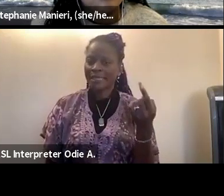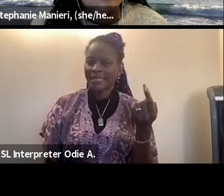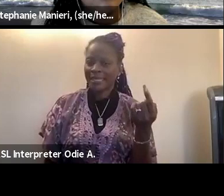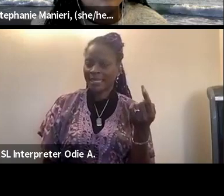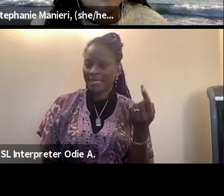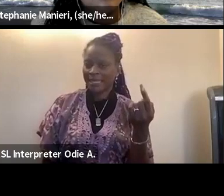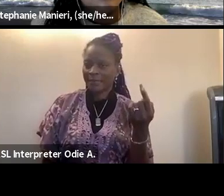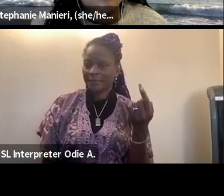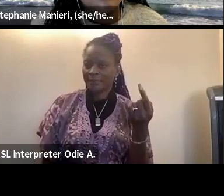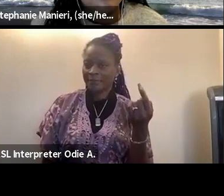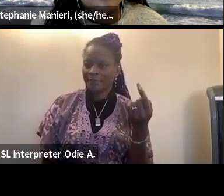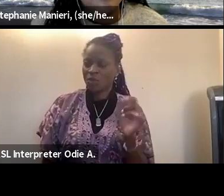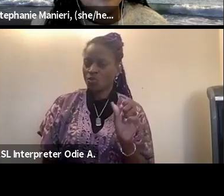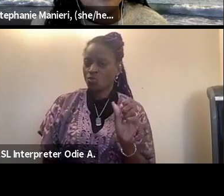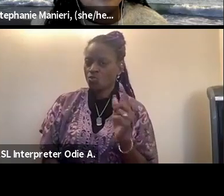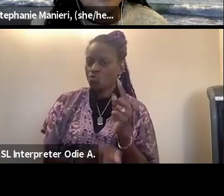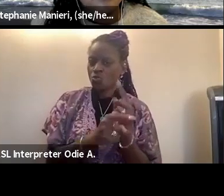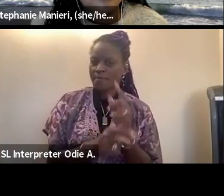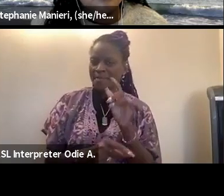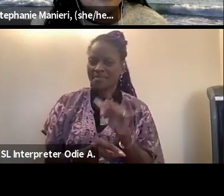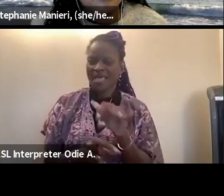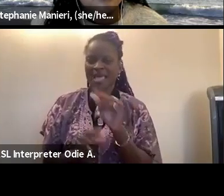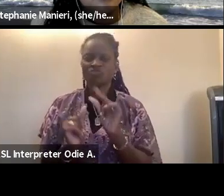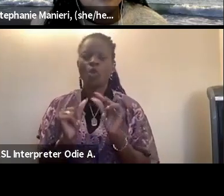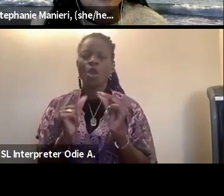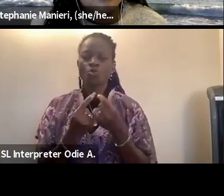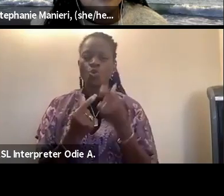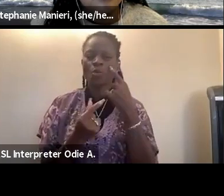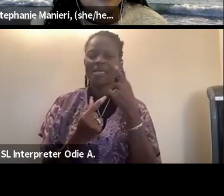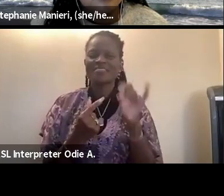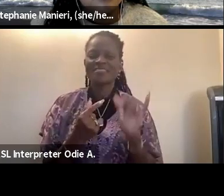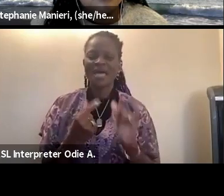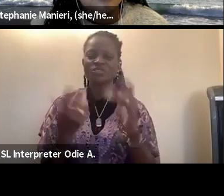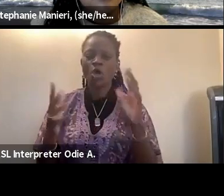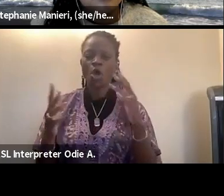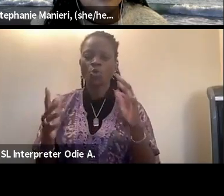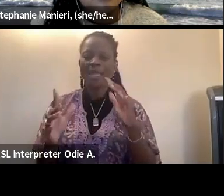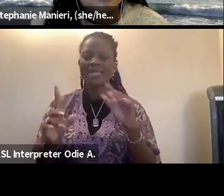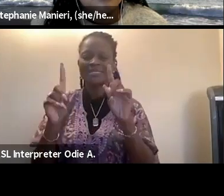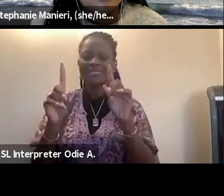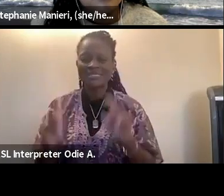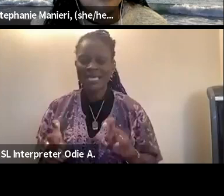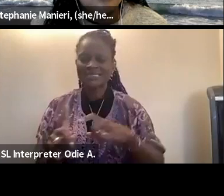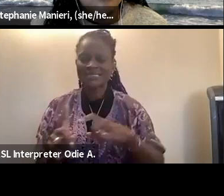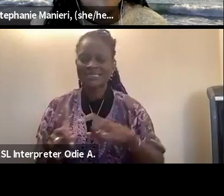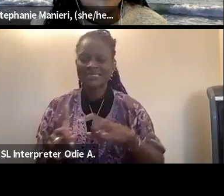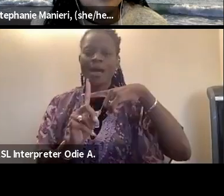A group that has already tested positive, right. It's not a preventative treatment.